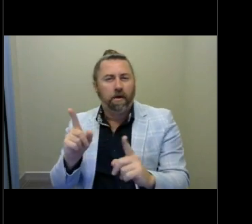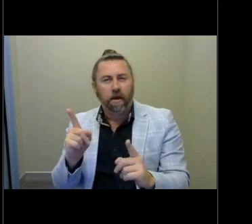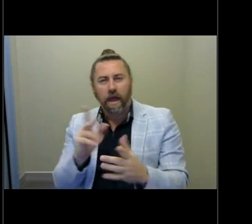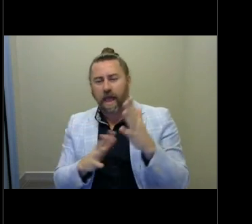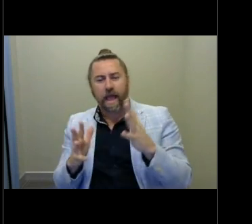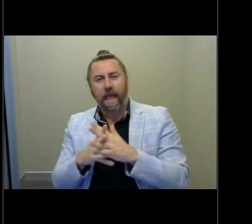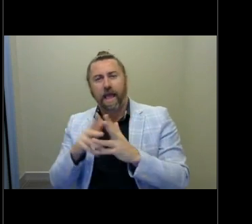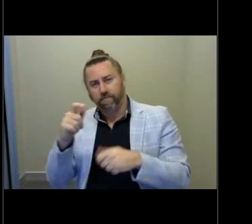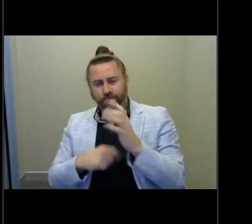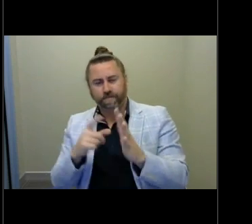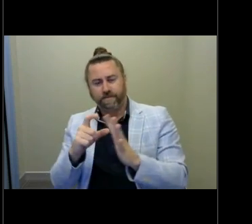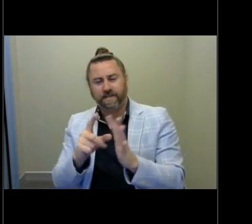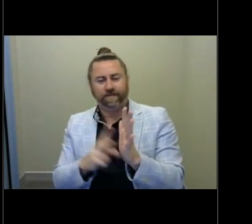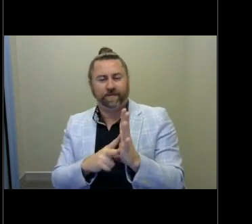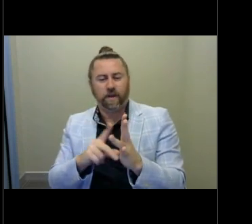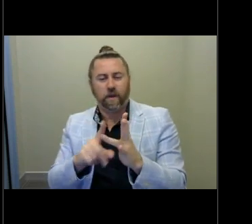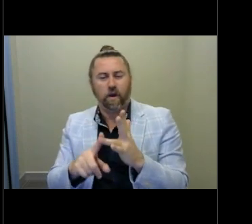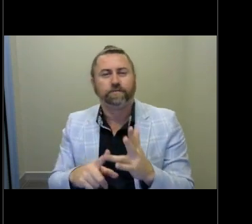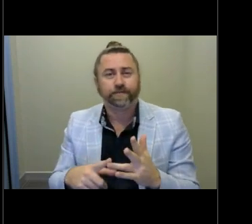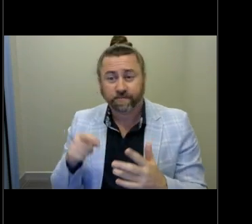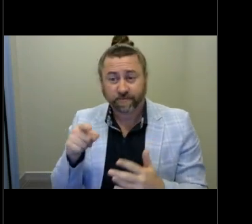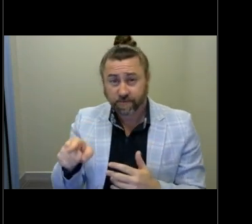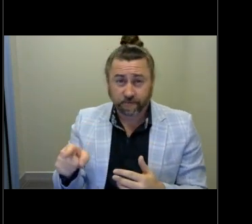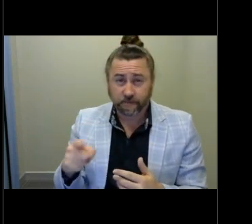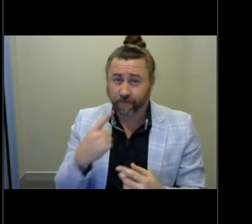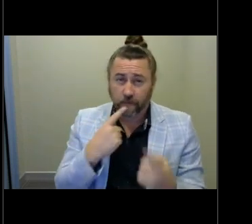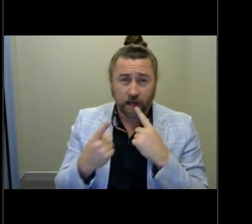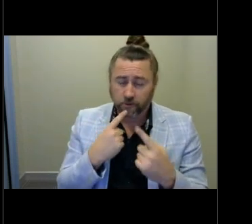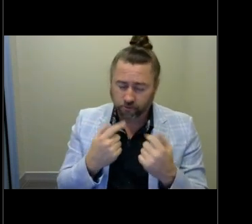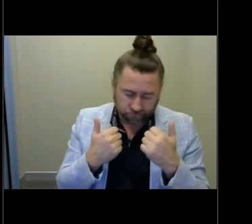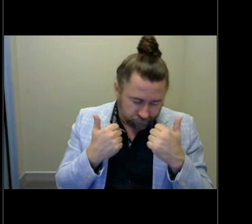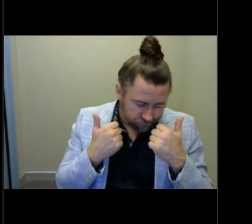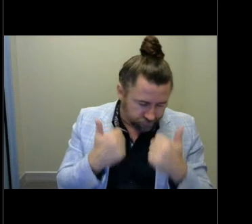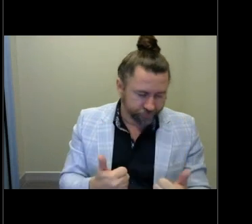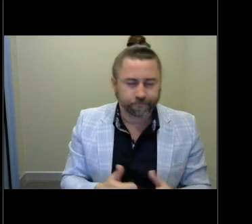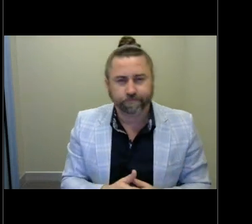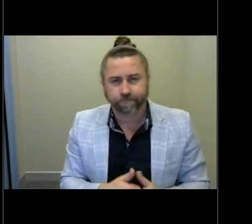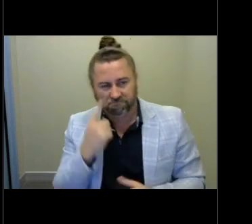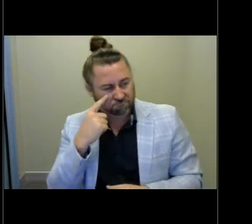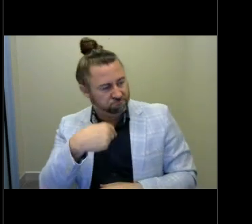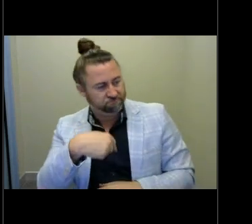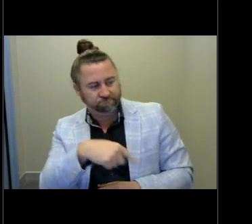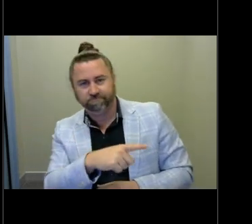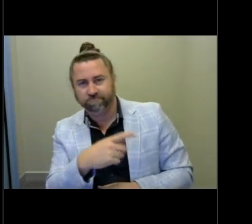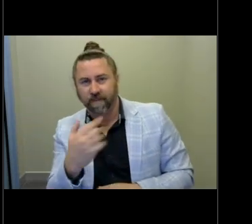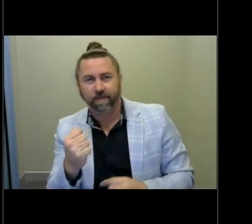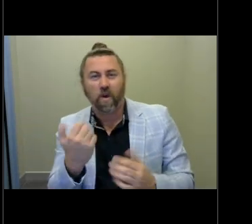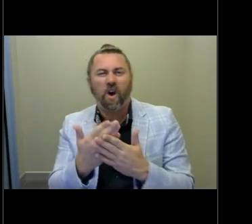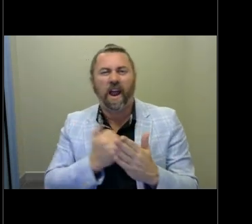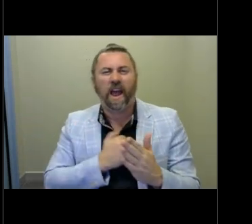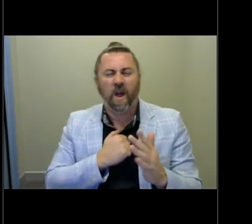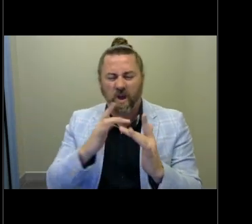DVO. So those resources are really great and they are on the LAQ website and can be downloaded